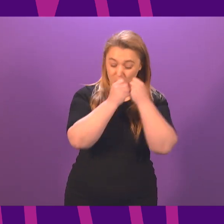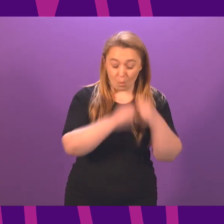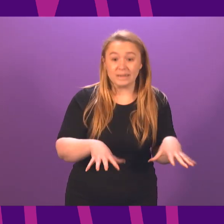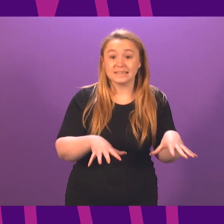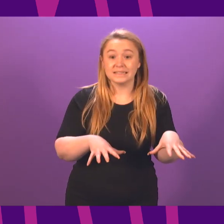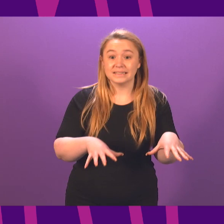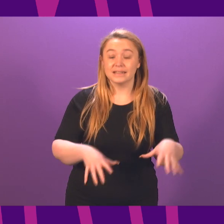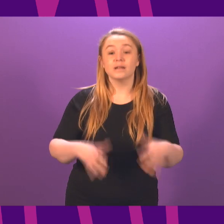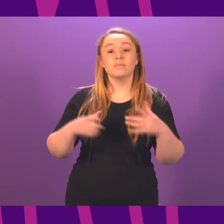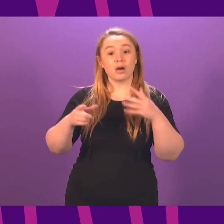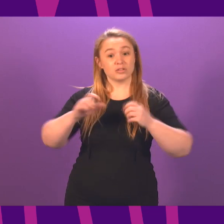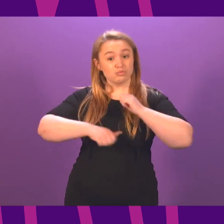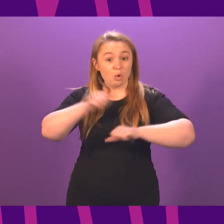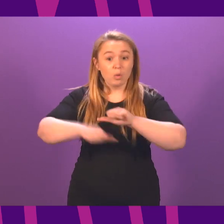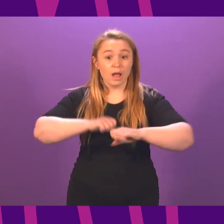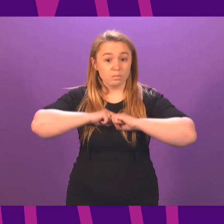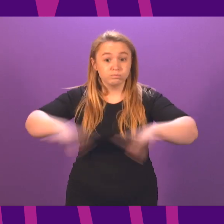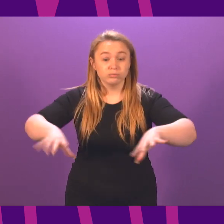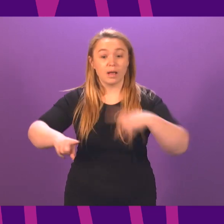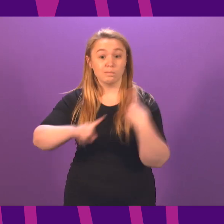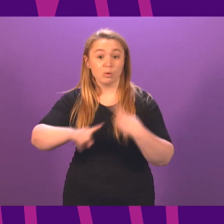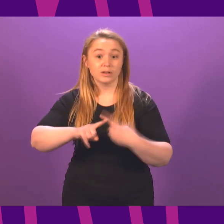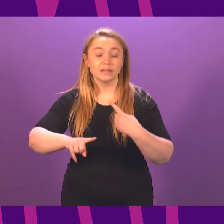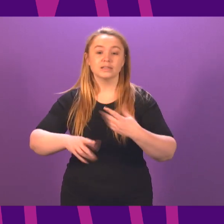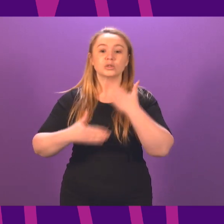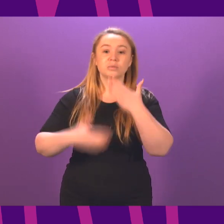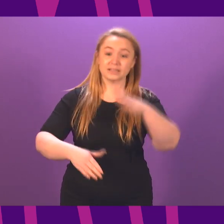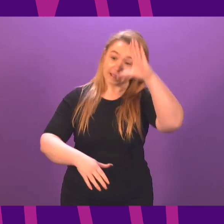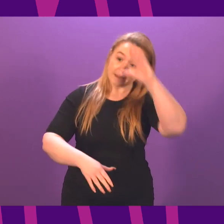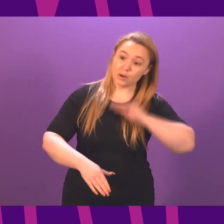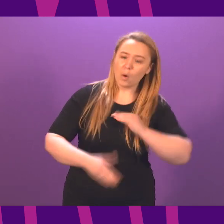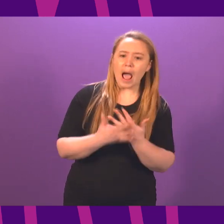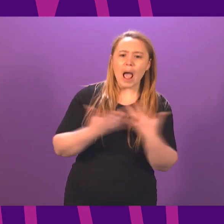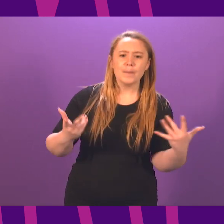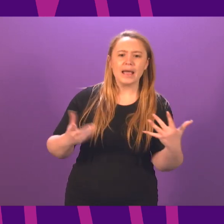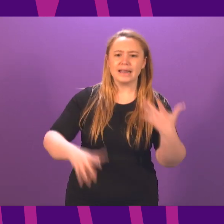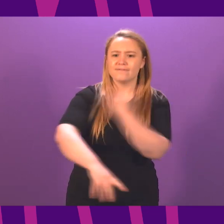Can the First Minister say how many doses of vaccine have been wasted since the roll-out began?